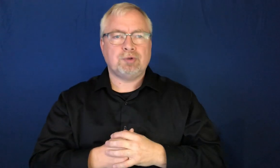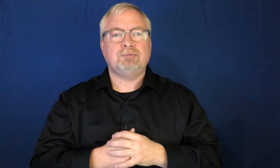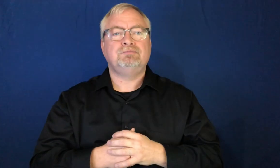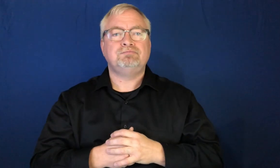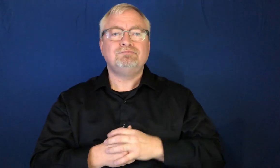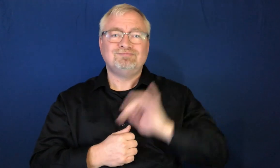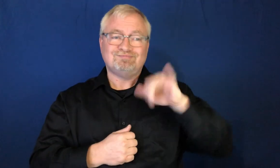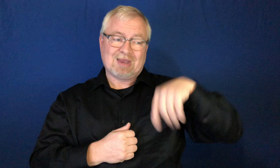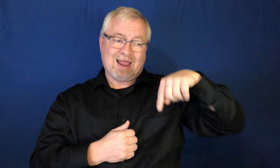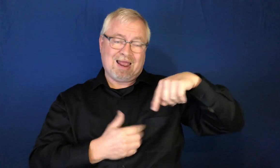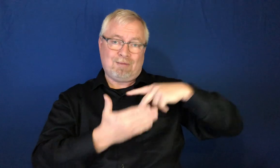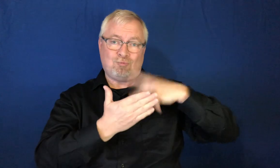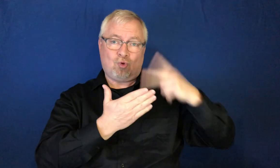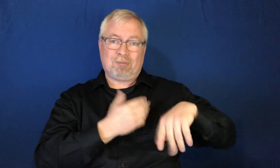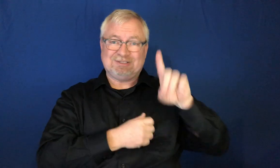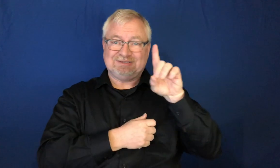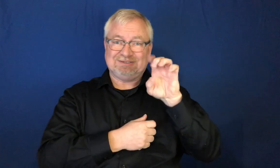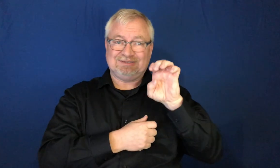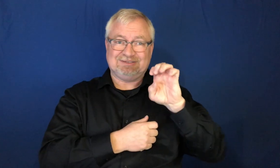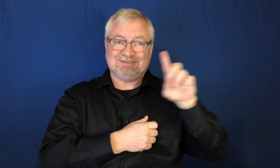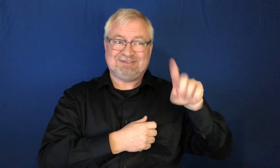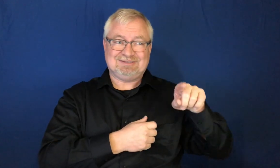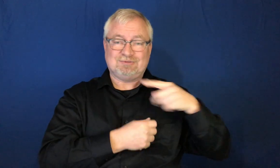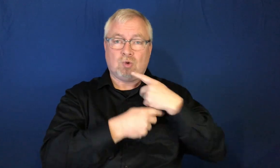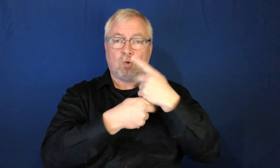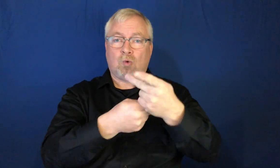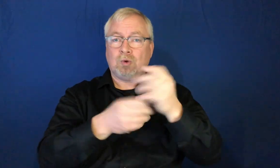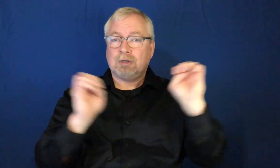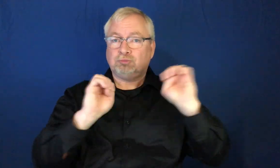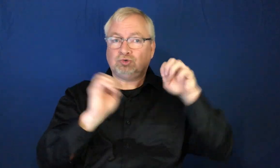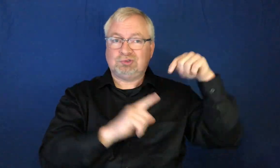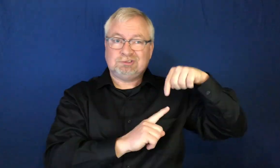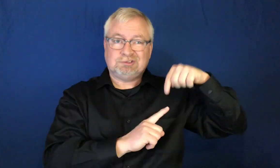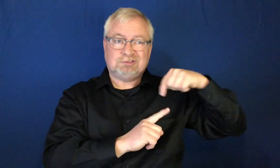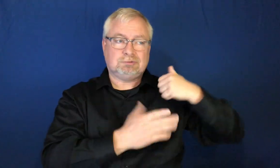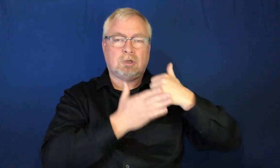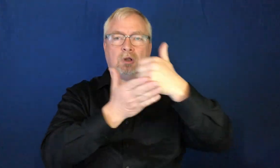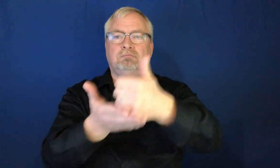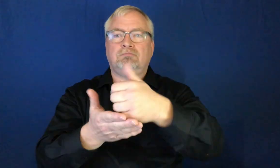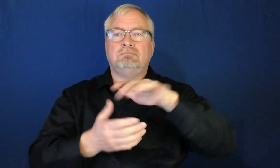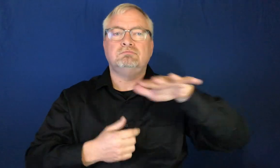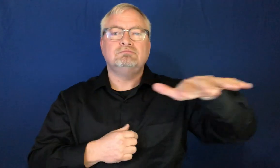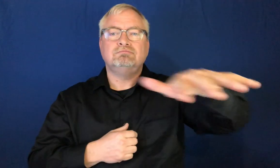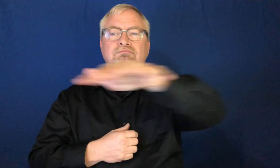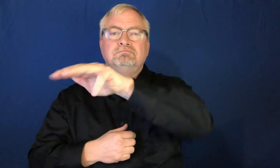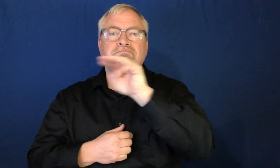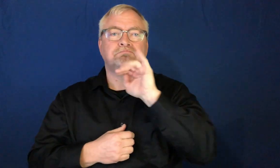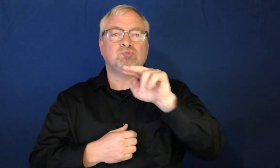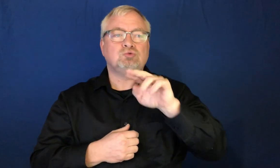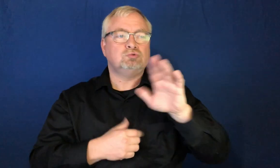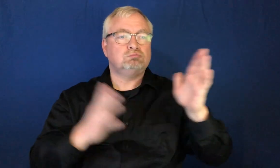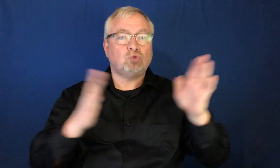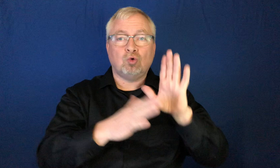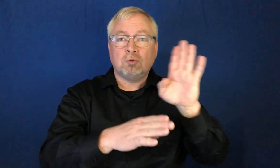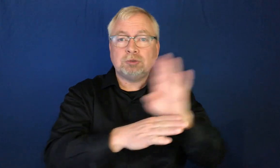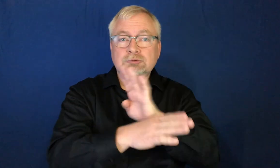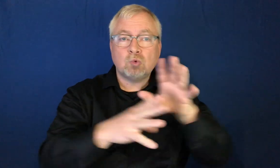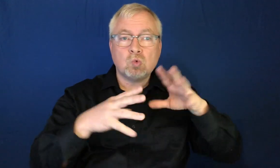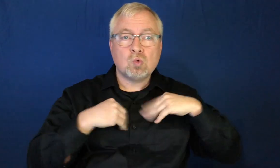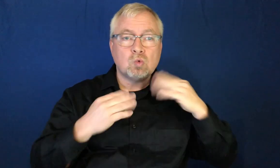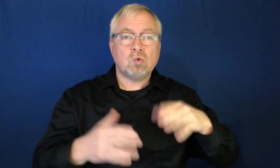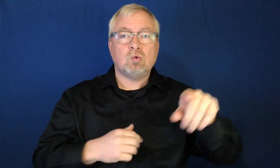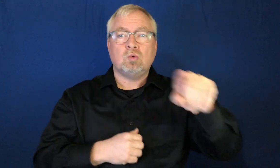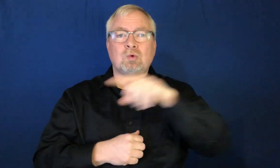DEED's emergency loan program will help Minnesota small business owners